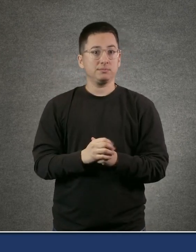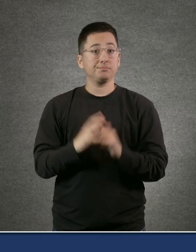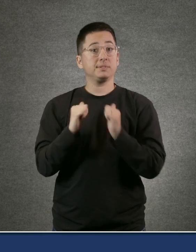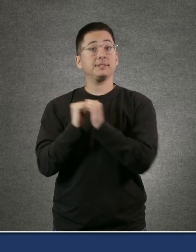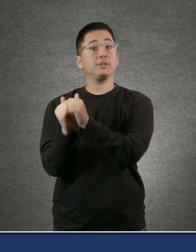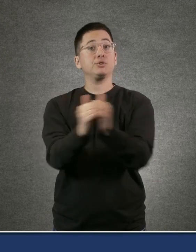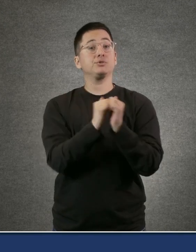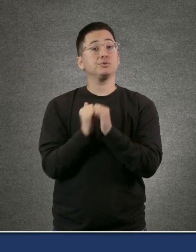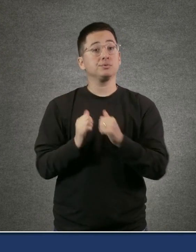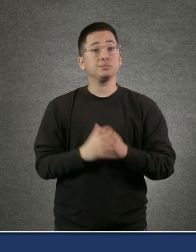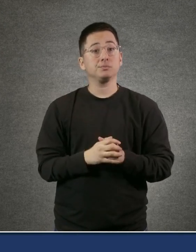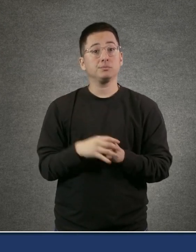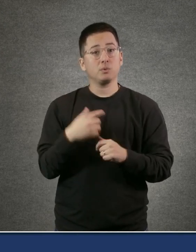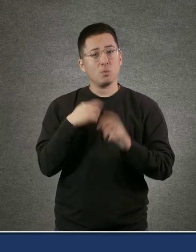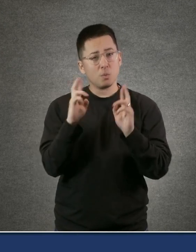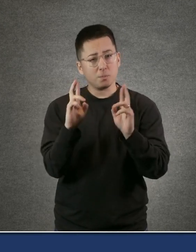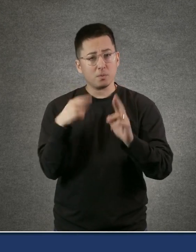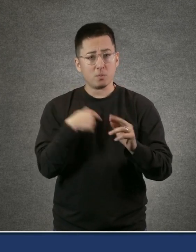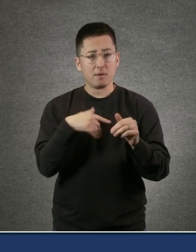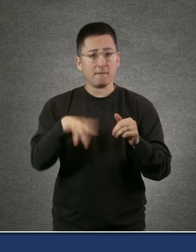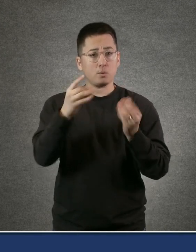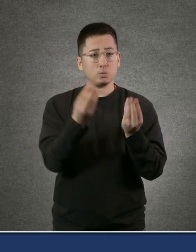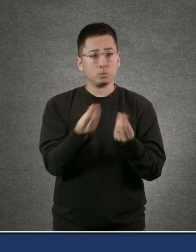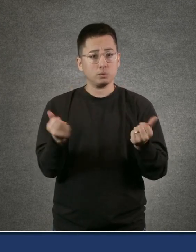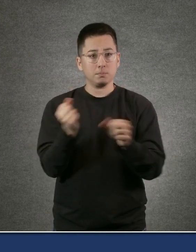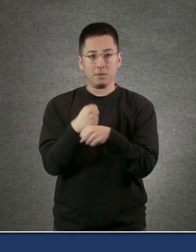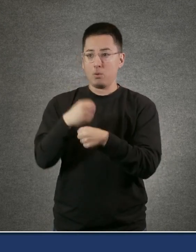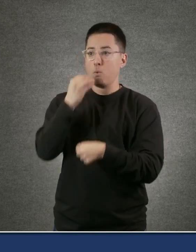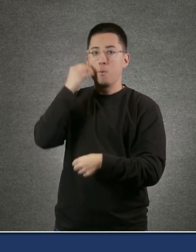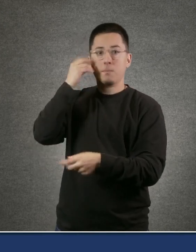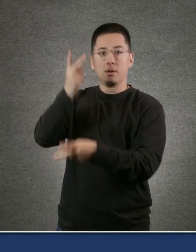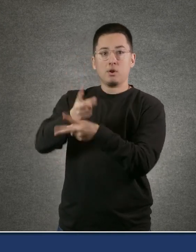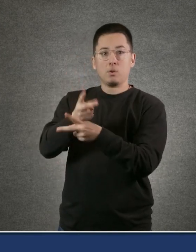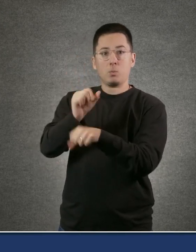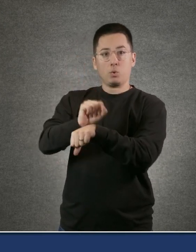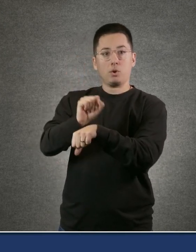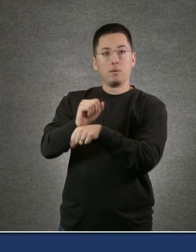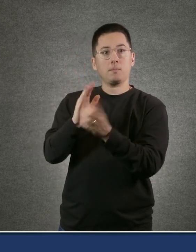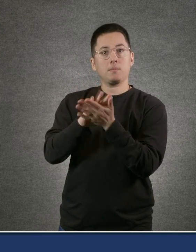Together, I hope we can find a solution to make homecare work a desirable career